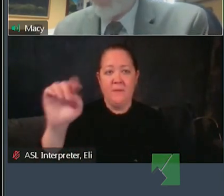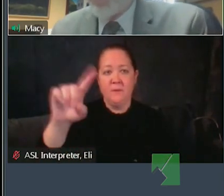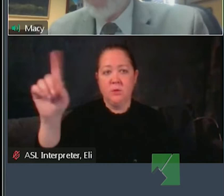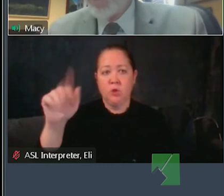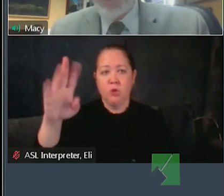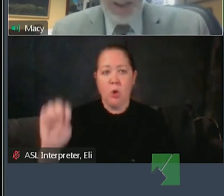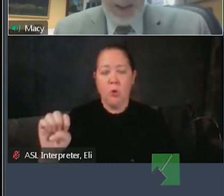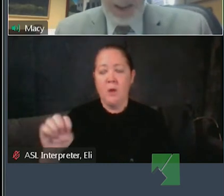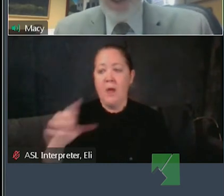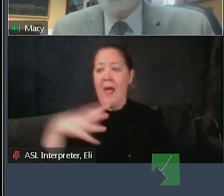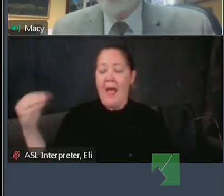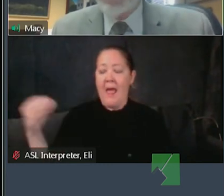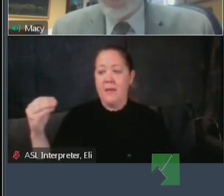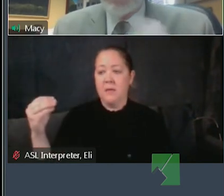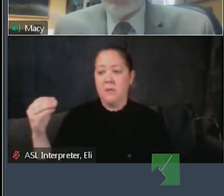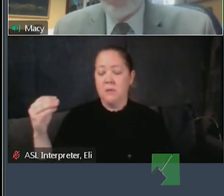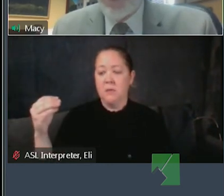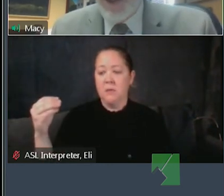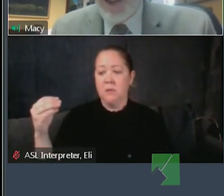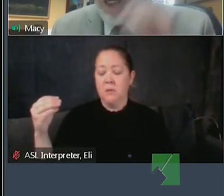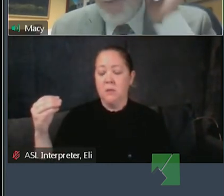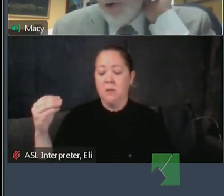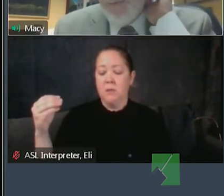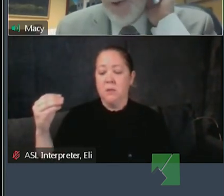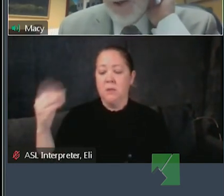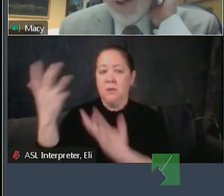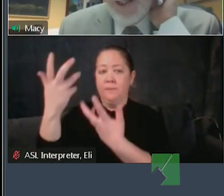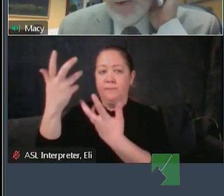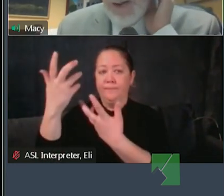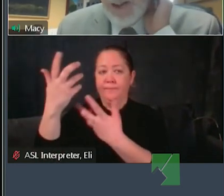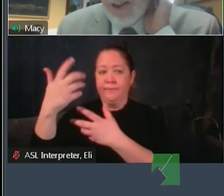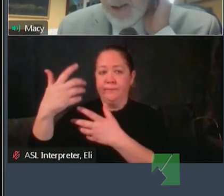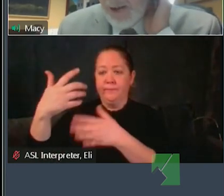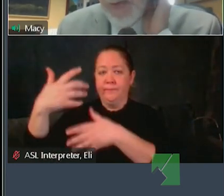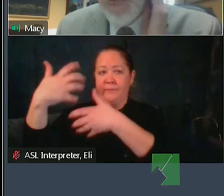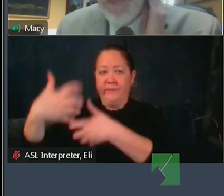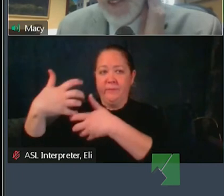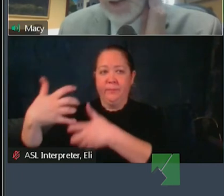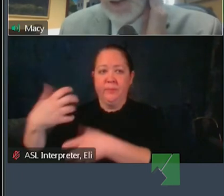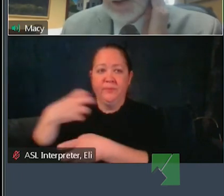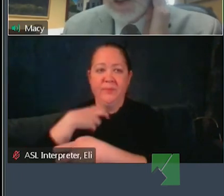for the residential neighborhood. Now that concludes my remarks.